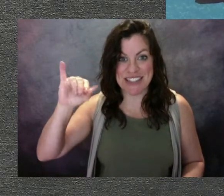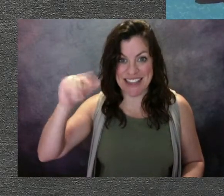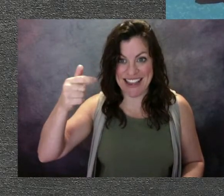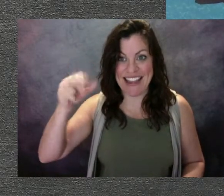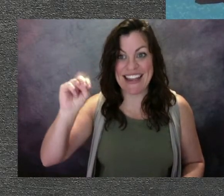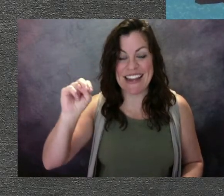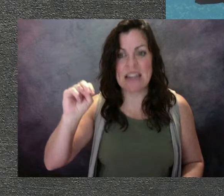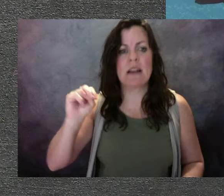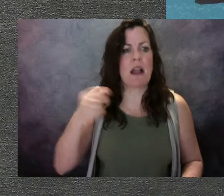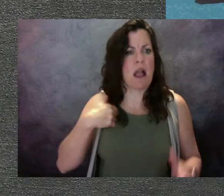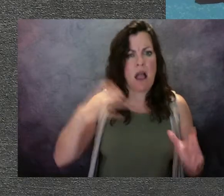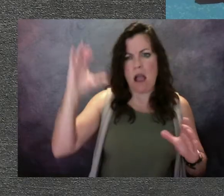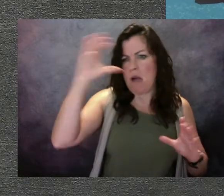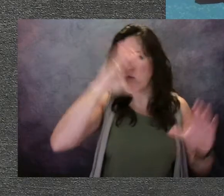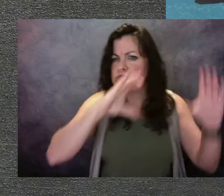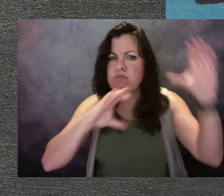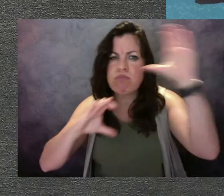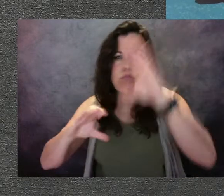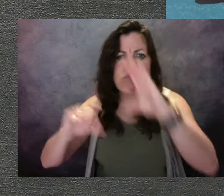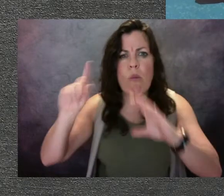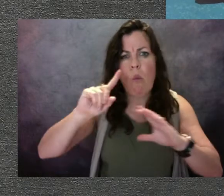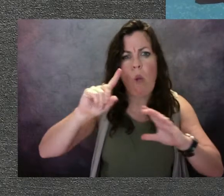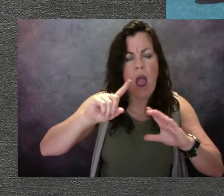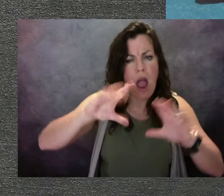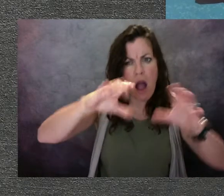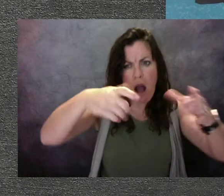searching for long forgotten treasure in Lake Erie,